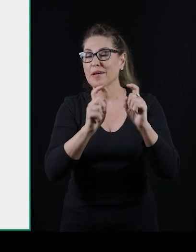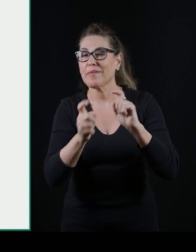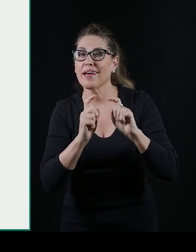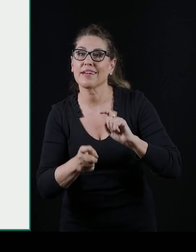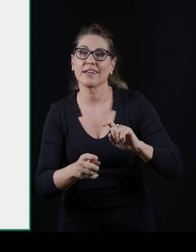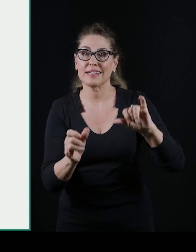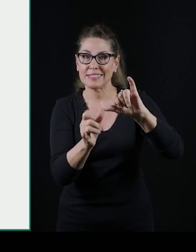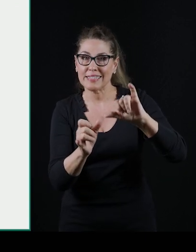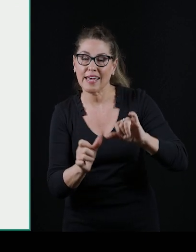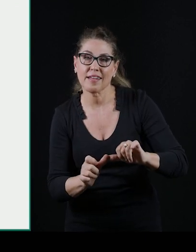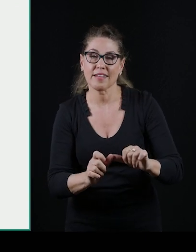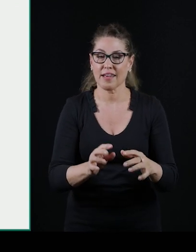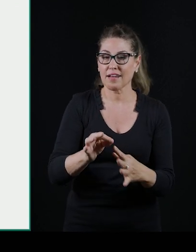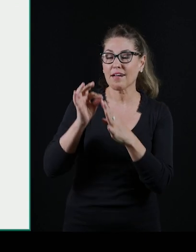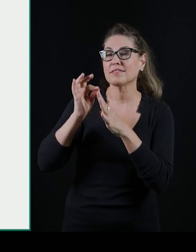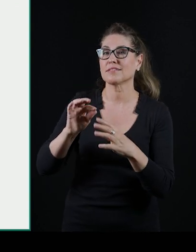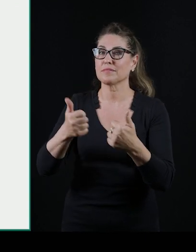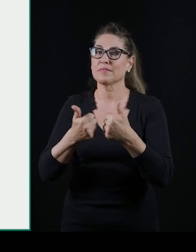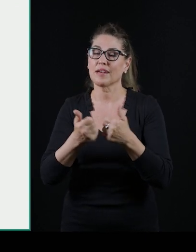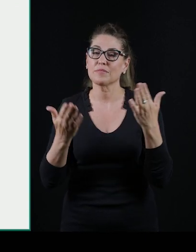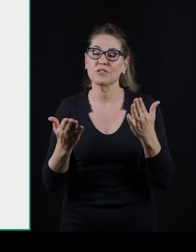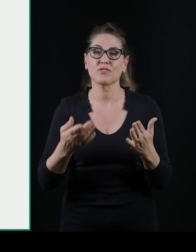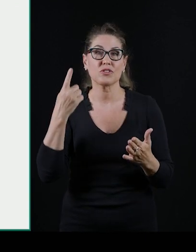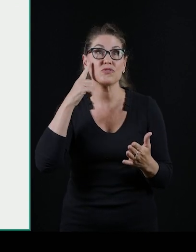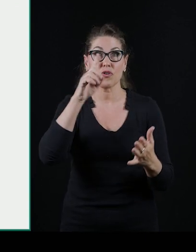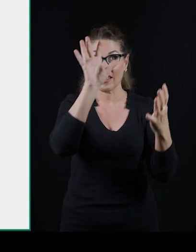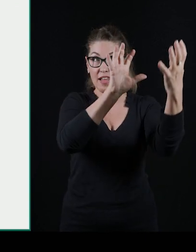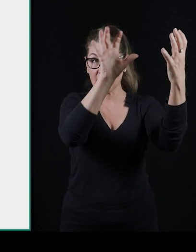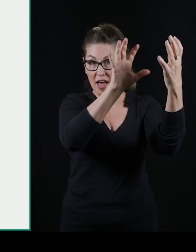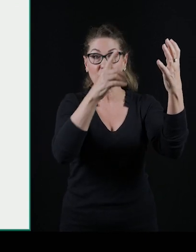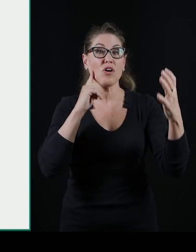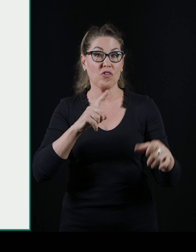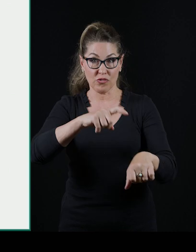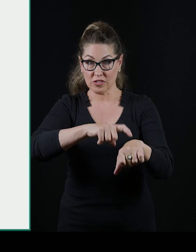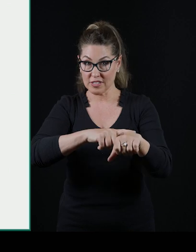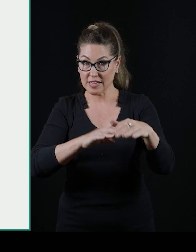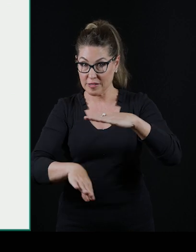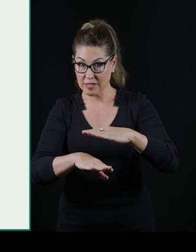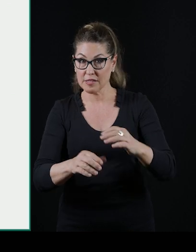of custom game servers in the cloud for session-based multiplayer games.